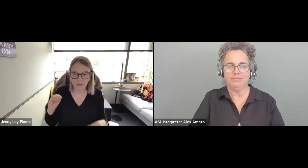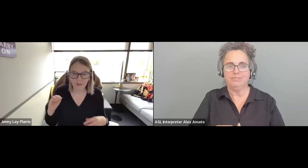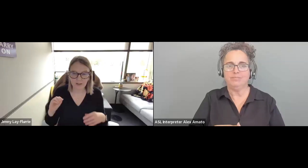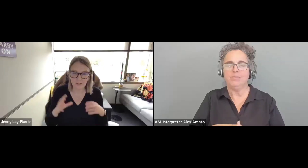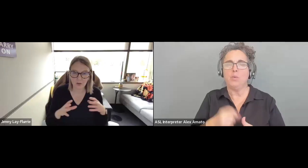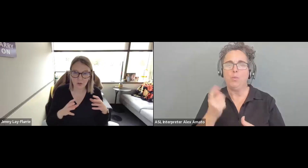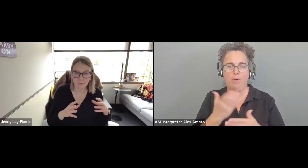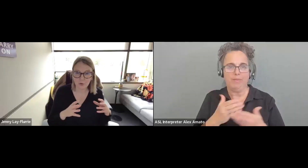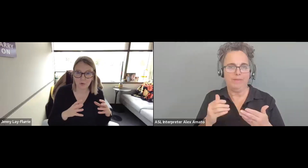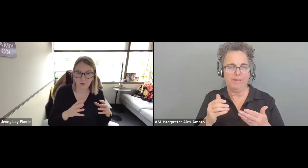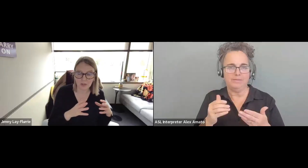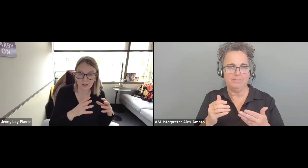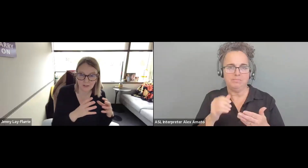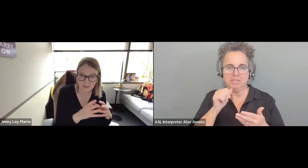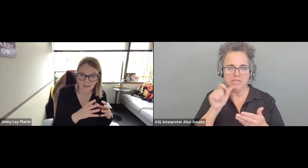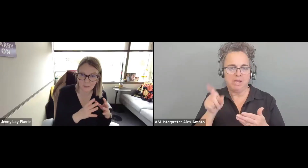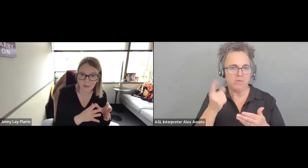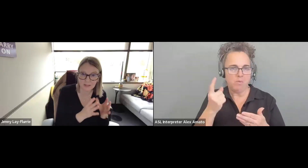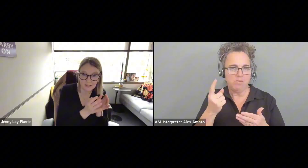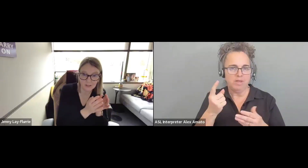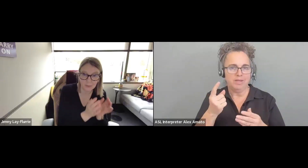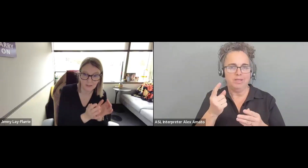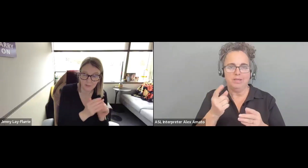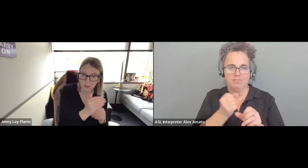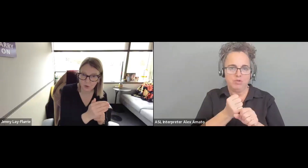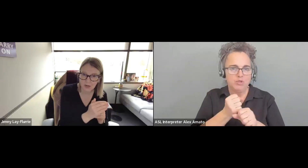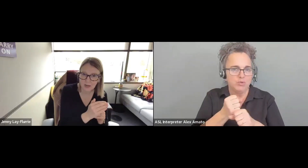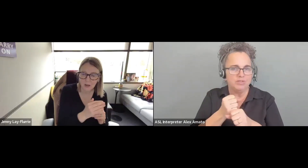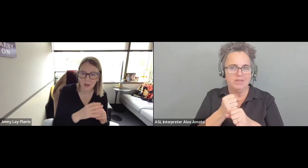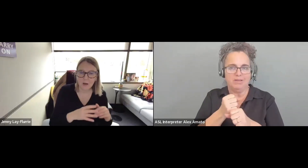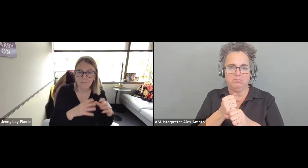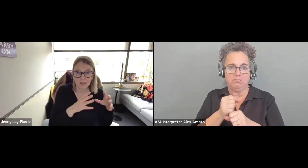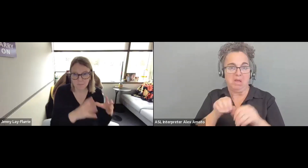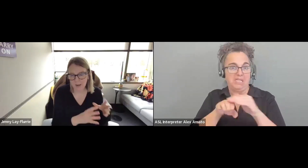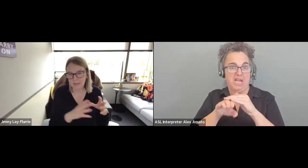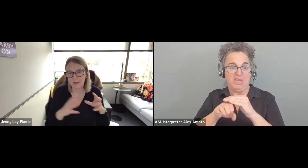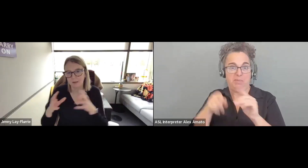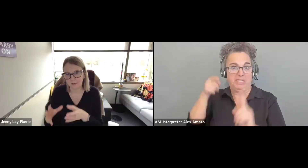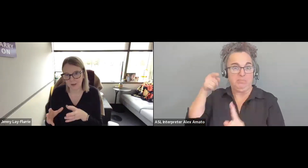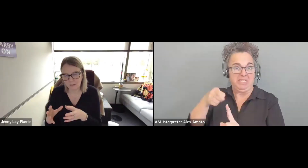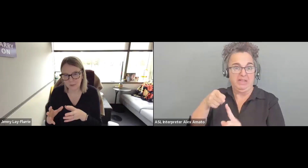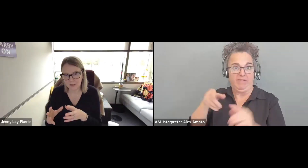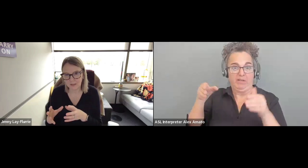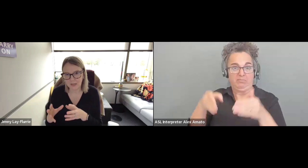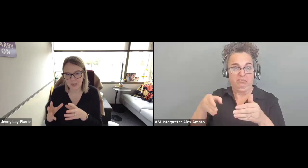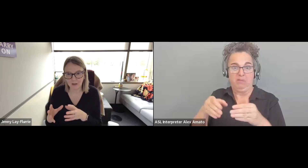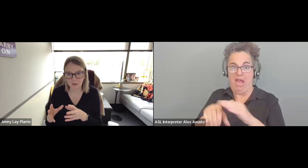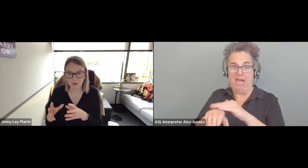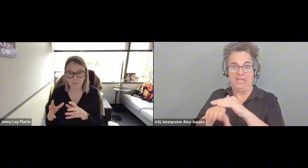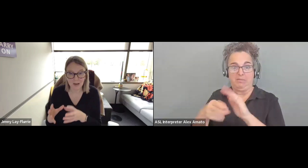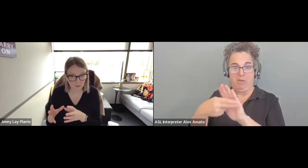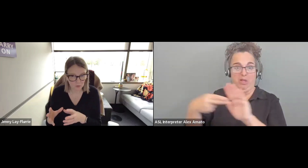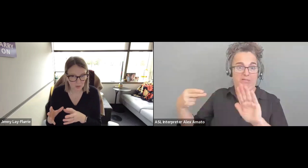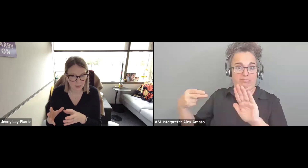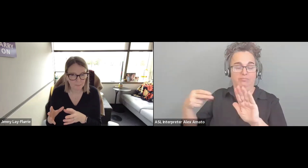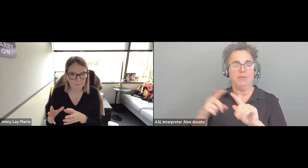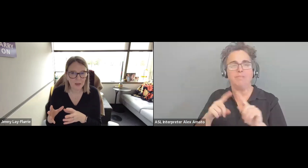of the other things is not just producing accessibility specific training, but embedding accessibility into mainstream,